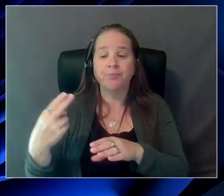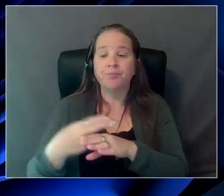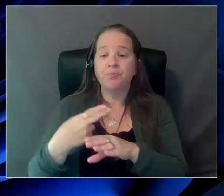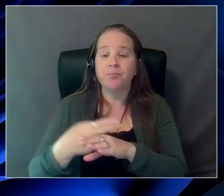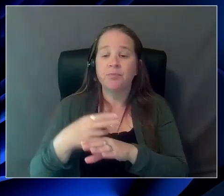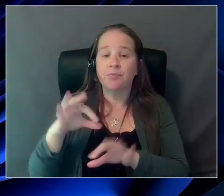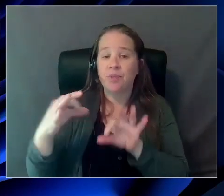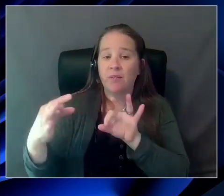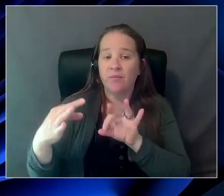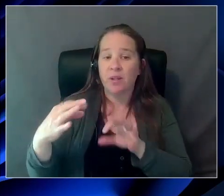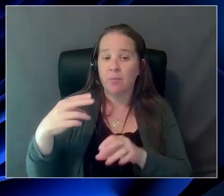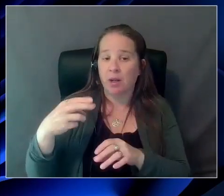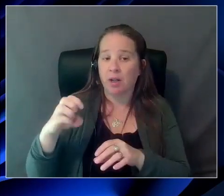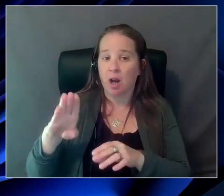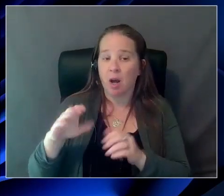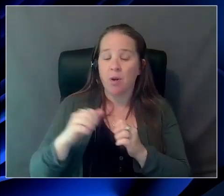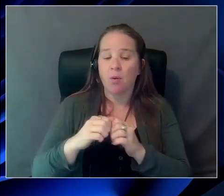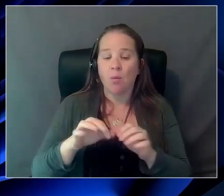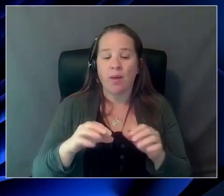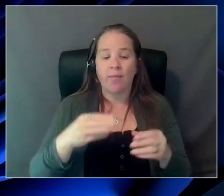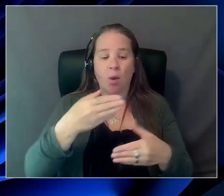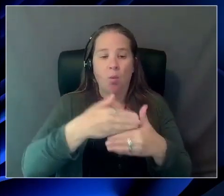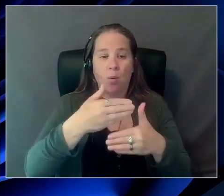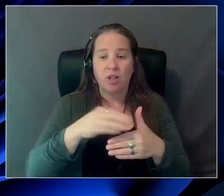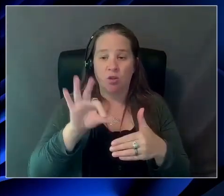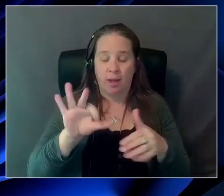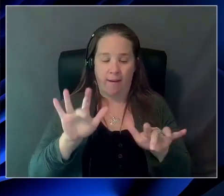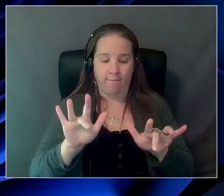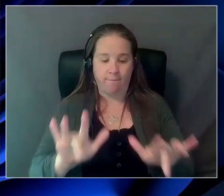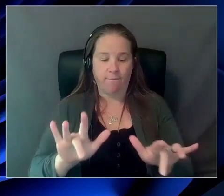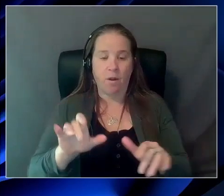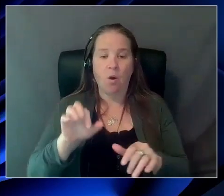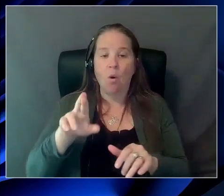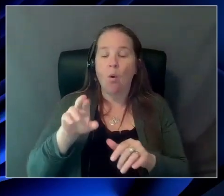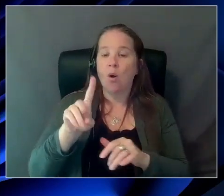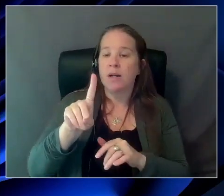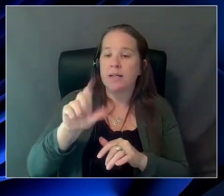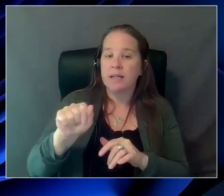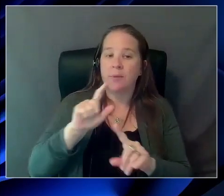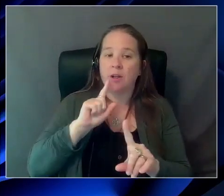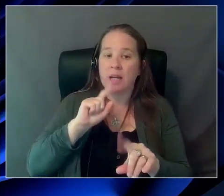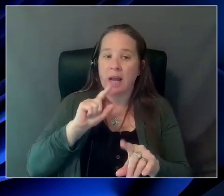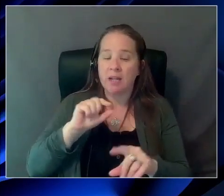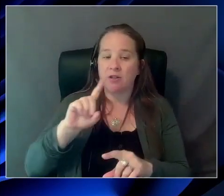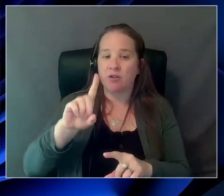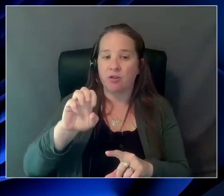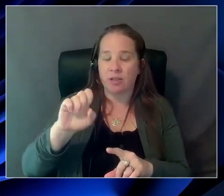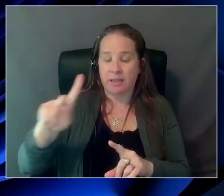using the feedback Hub with Windows F or through the disability answer desk at